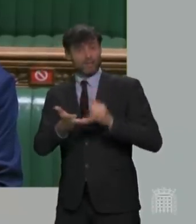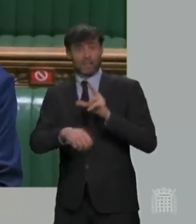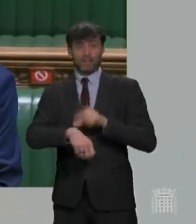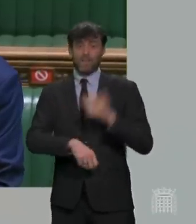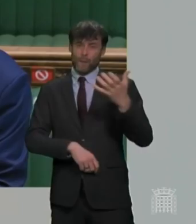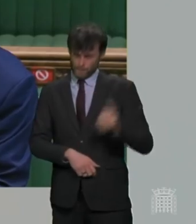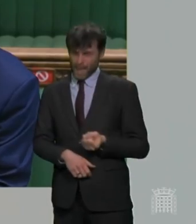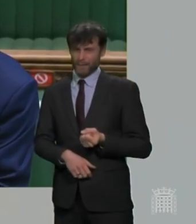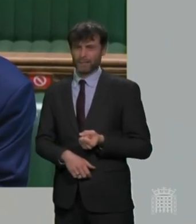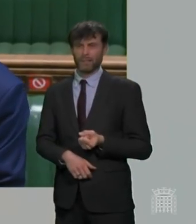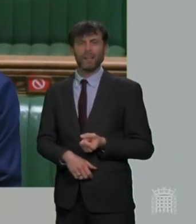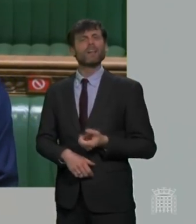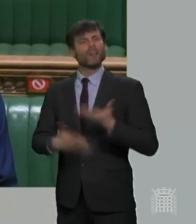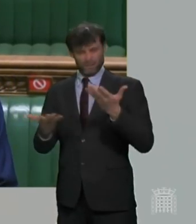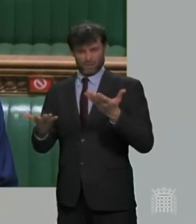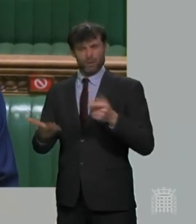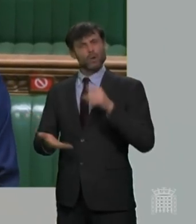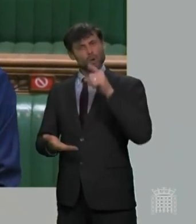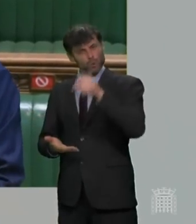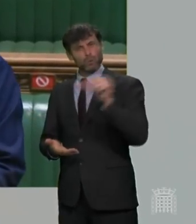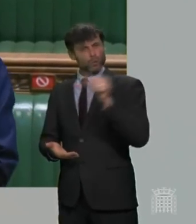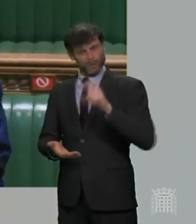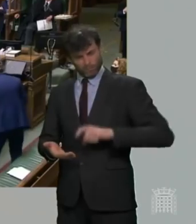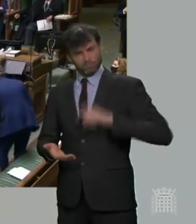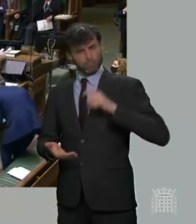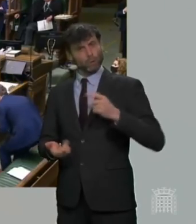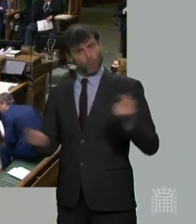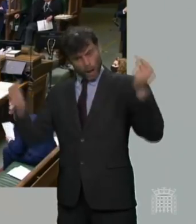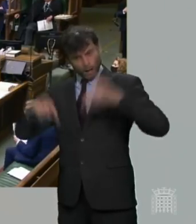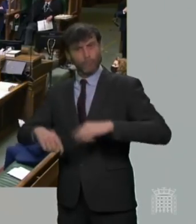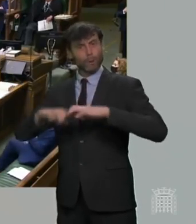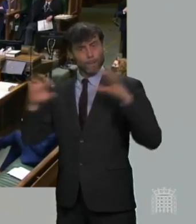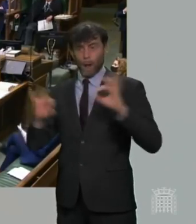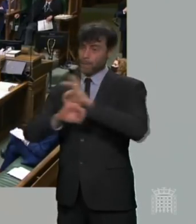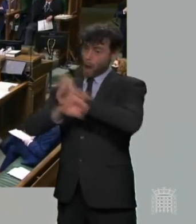and put it to a vote in this Parliament? >> The Prime Minister